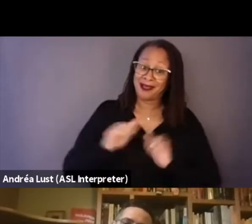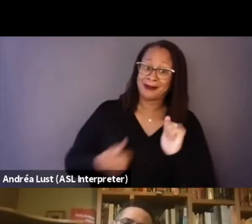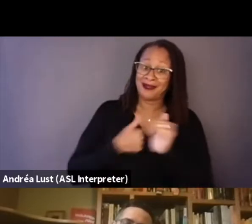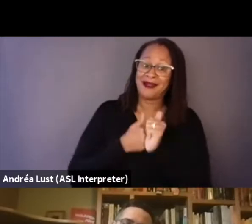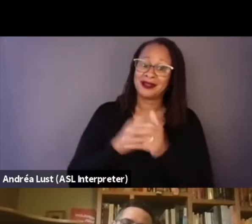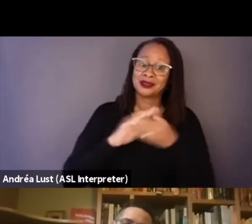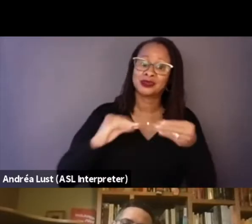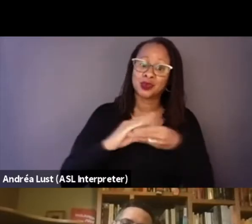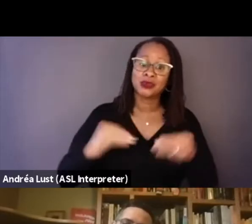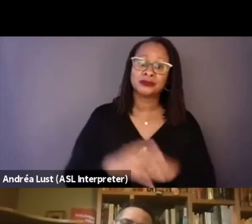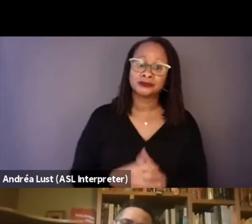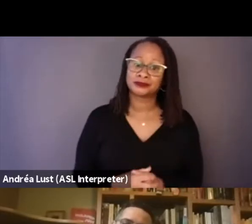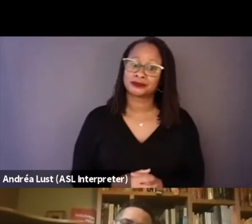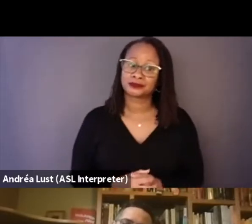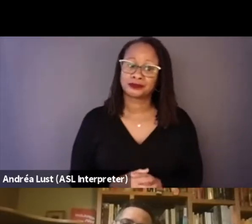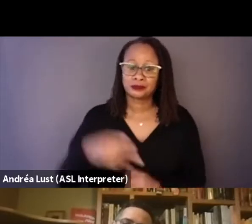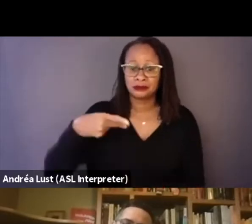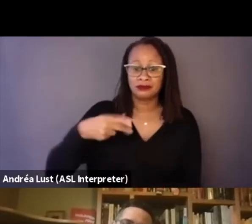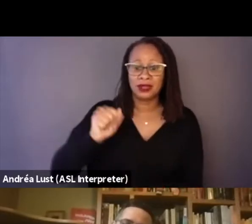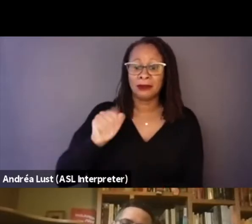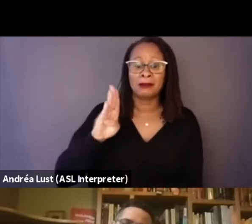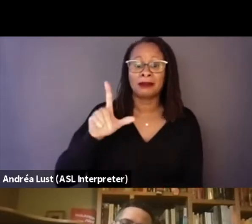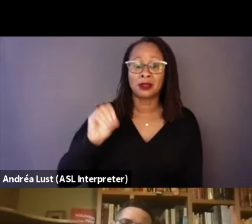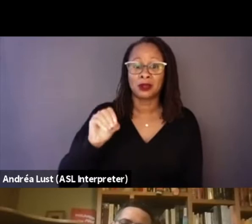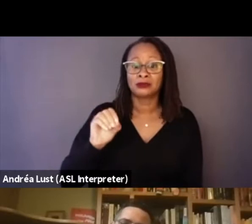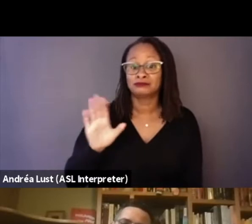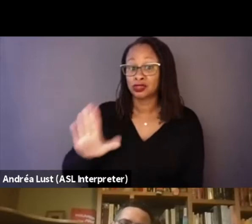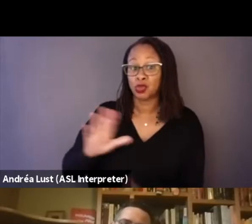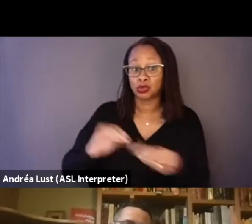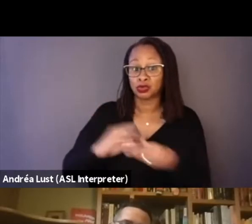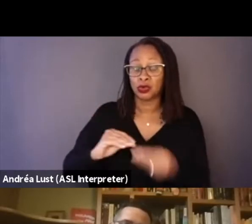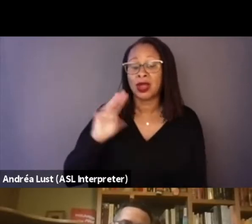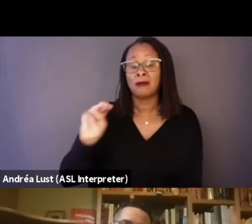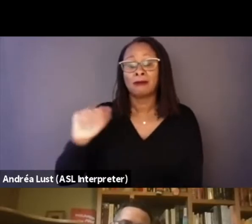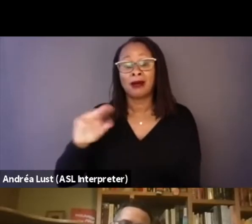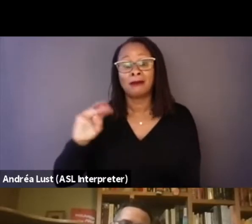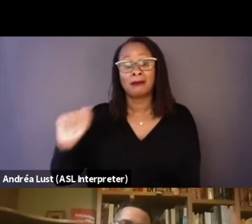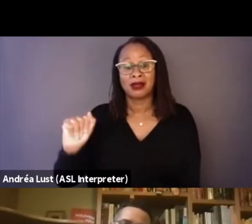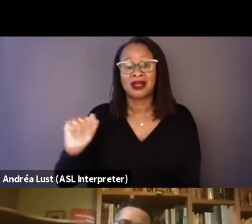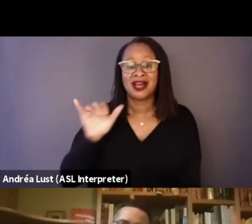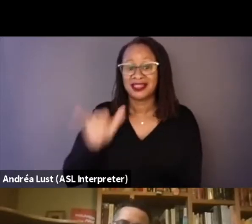And Pablo, "Mama" is also that, and it's in a war zone